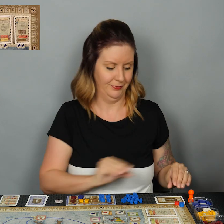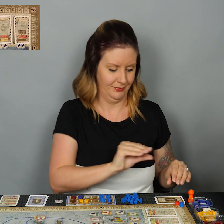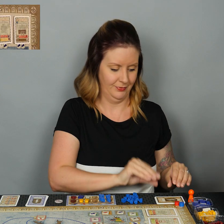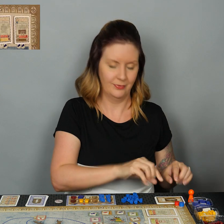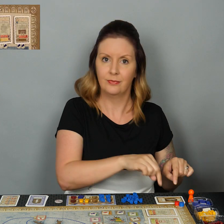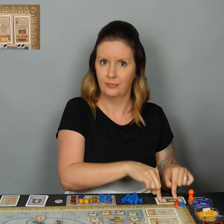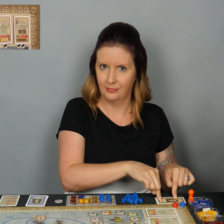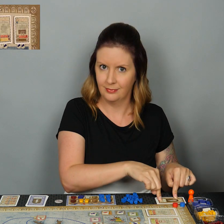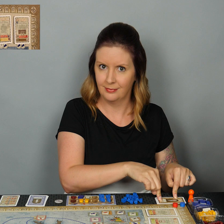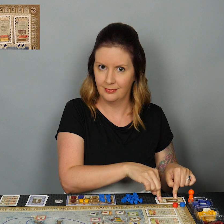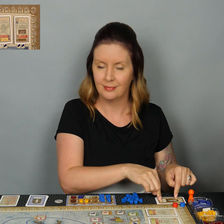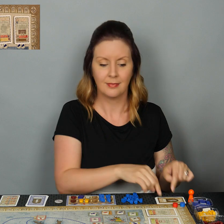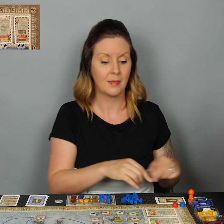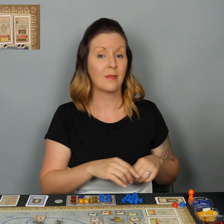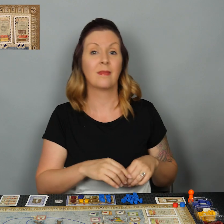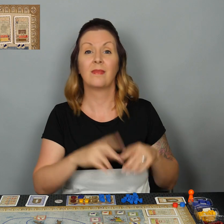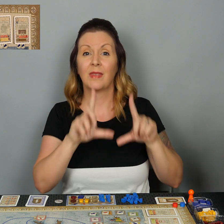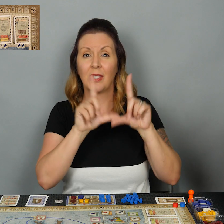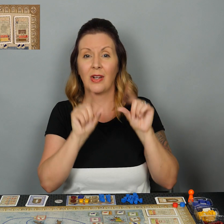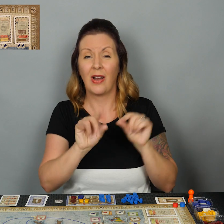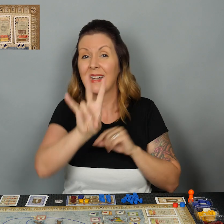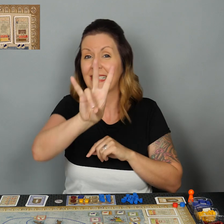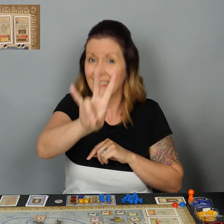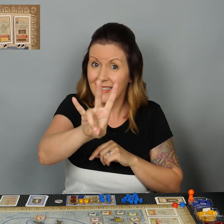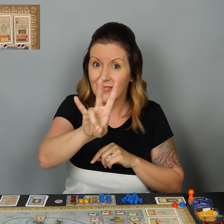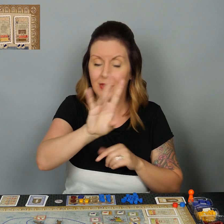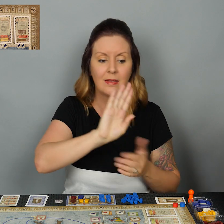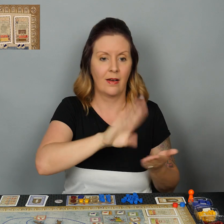Place the completed deck next to the board.